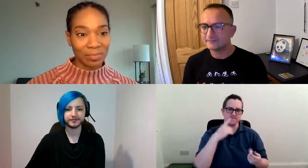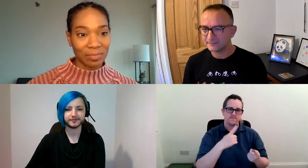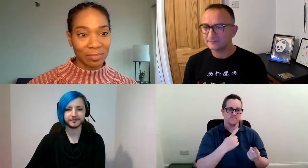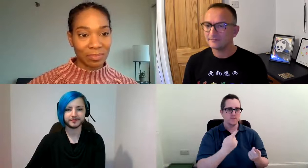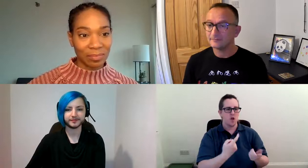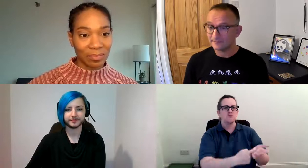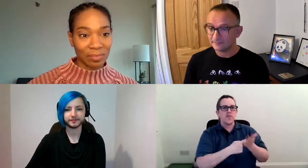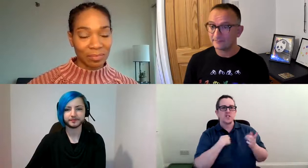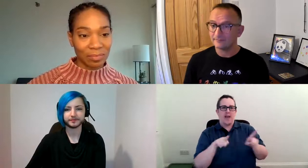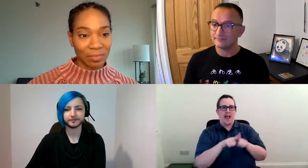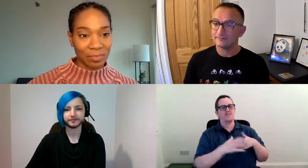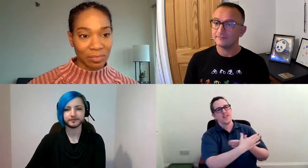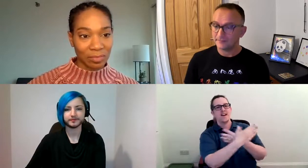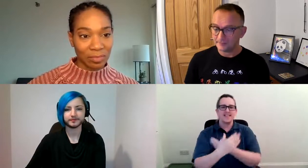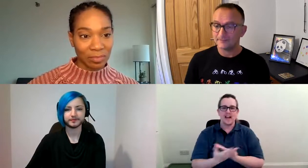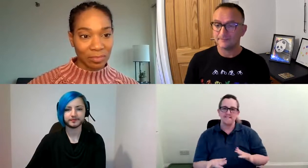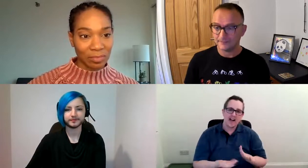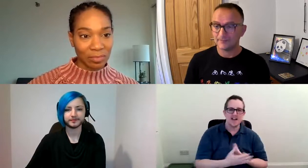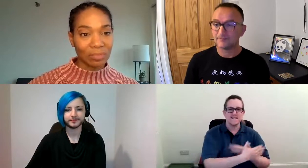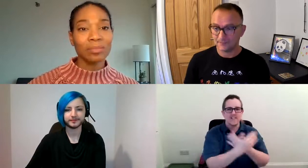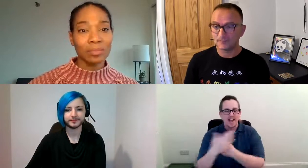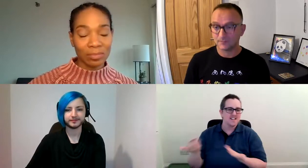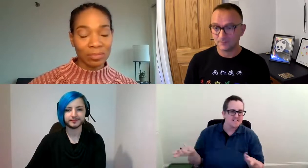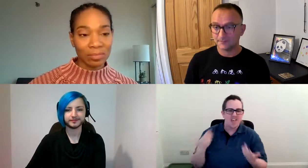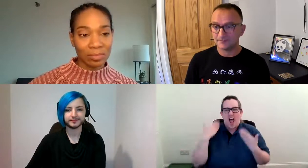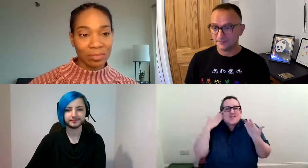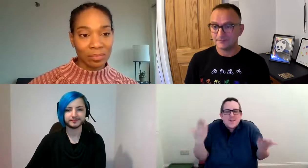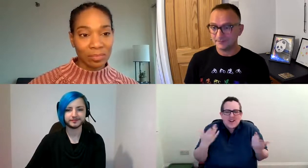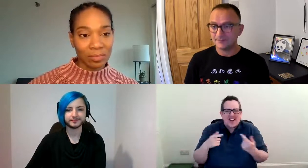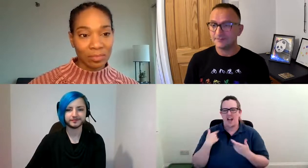in BSL it does not work in the language at the moment I